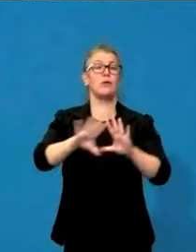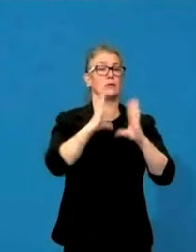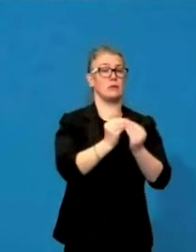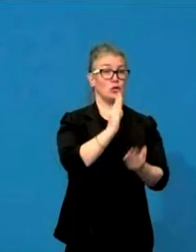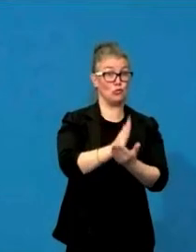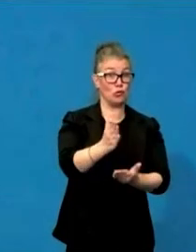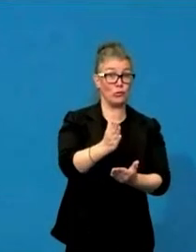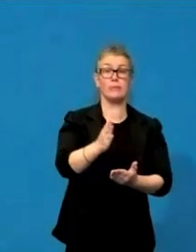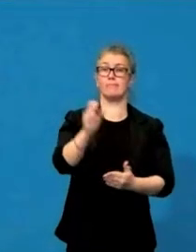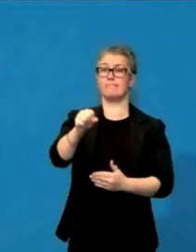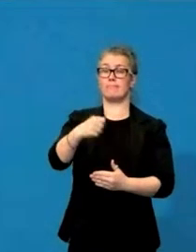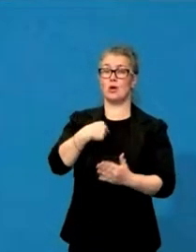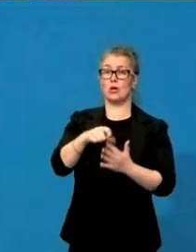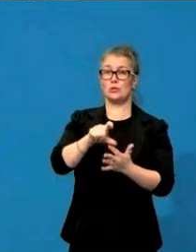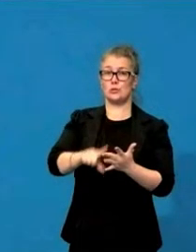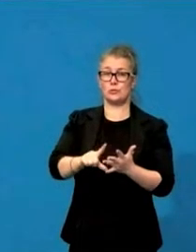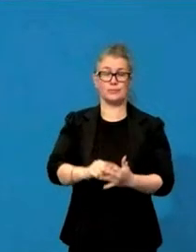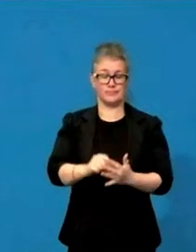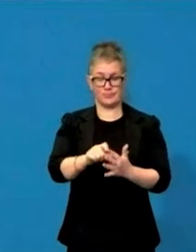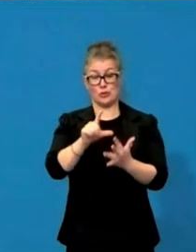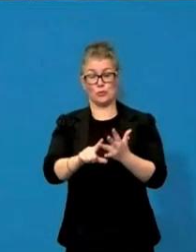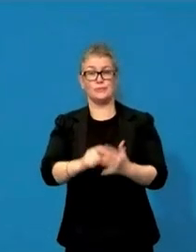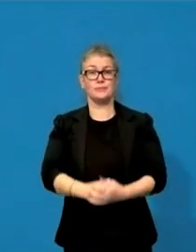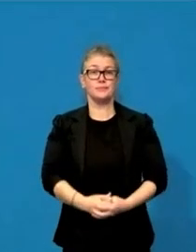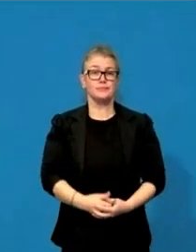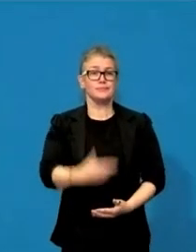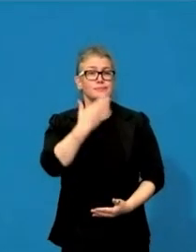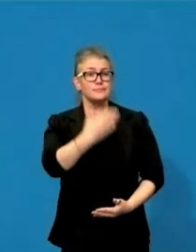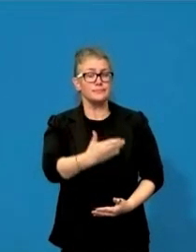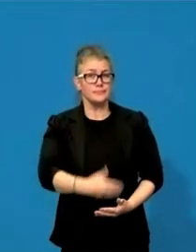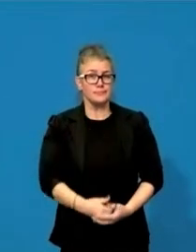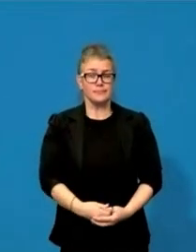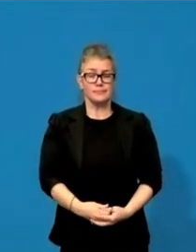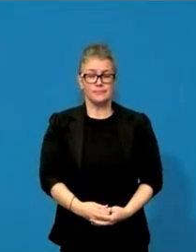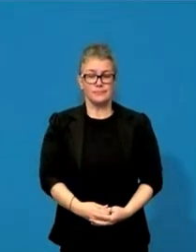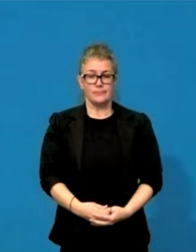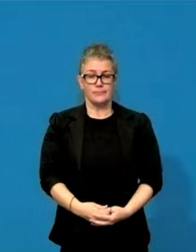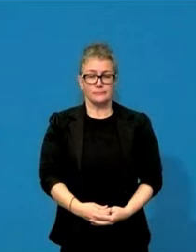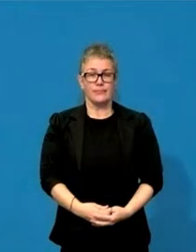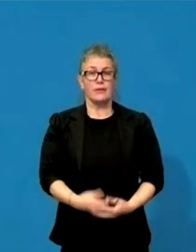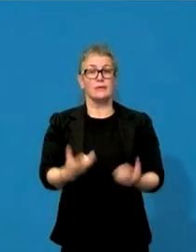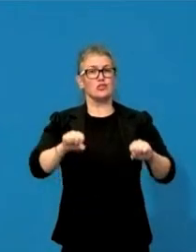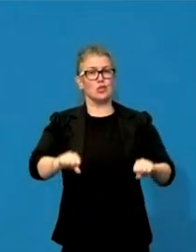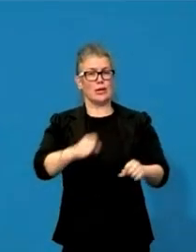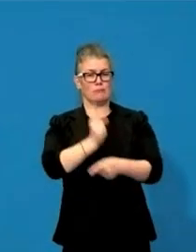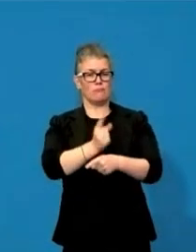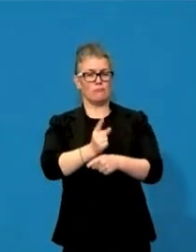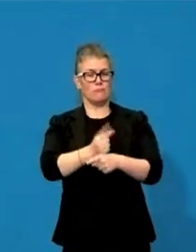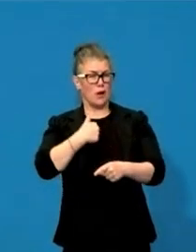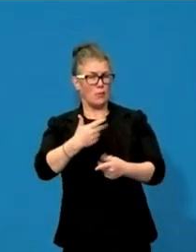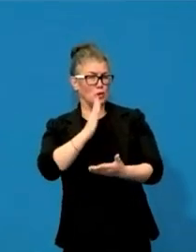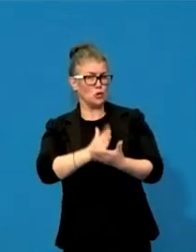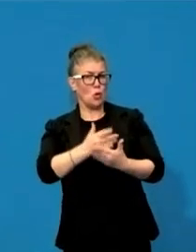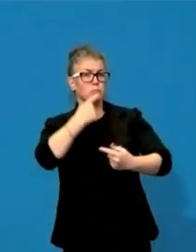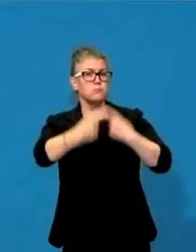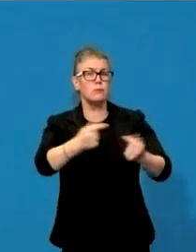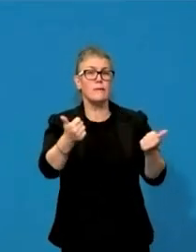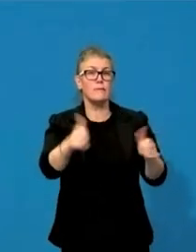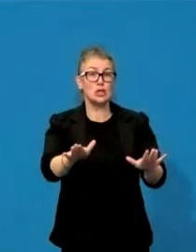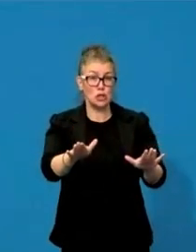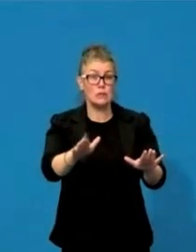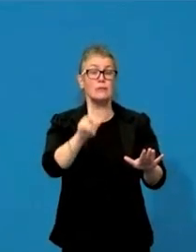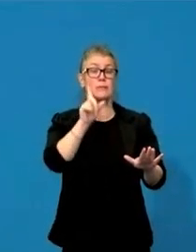to you, but just to be clear, I am obviously in the Alice Springs